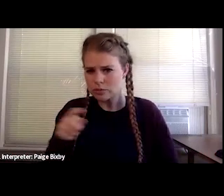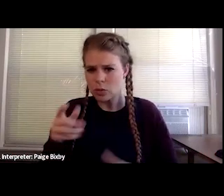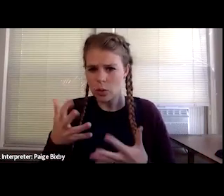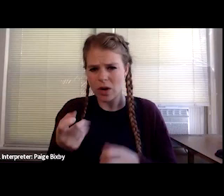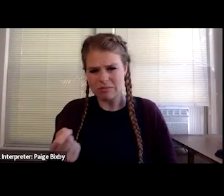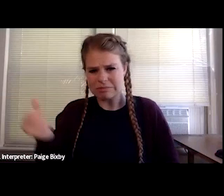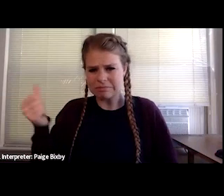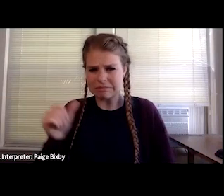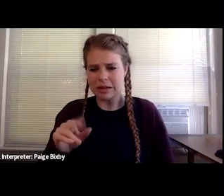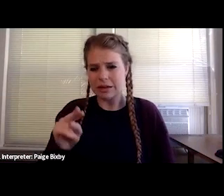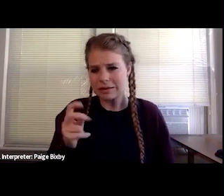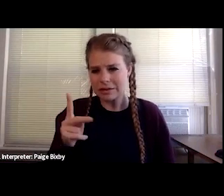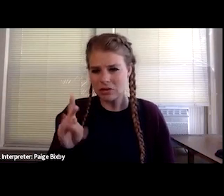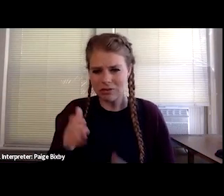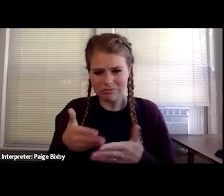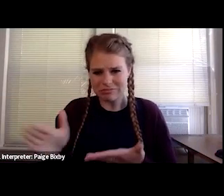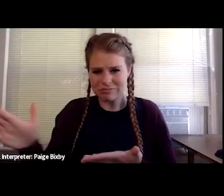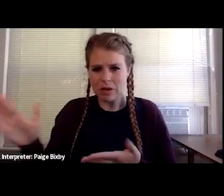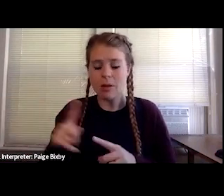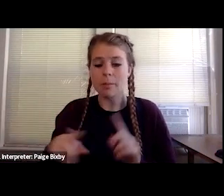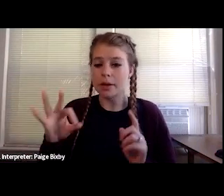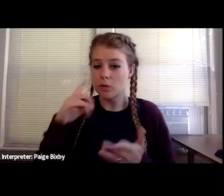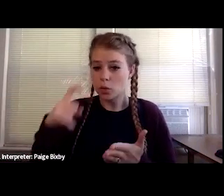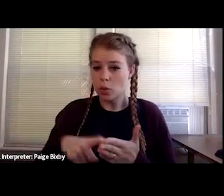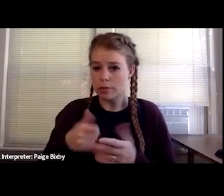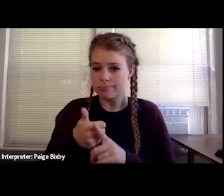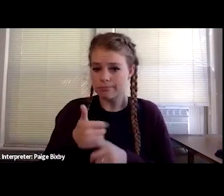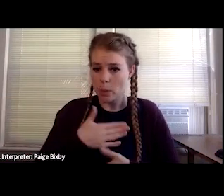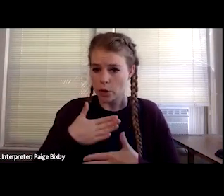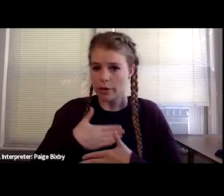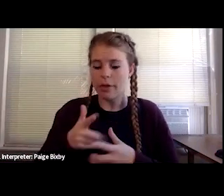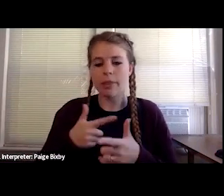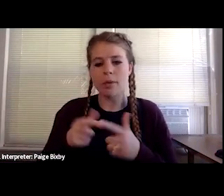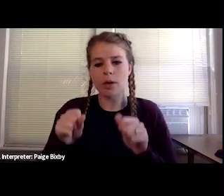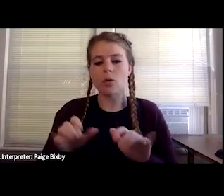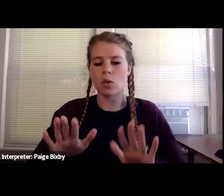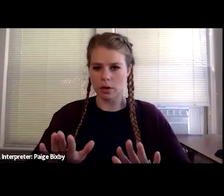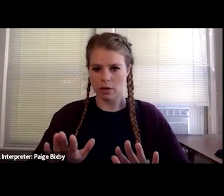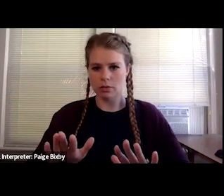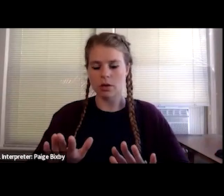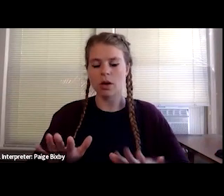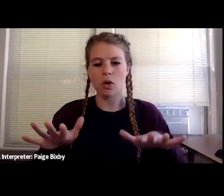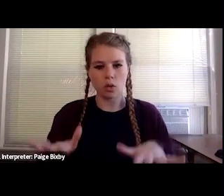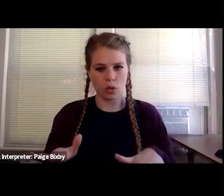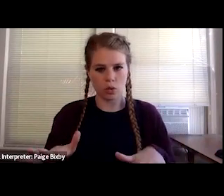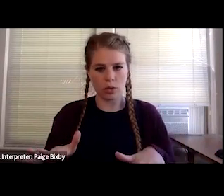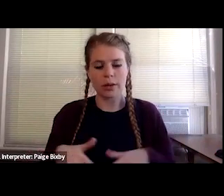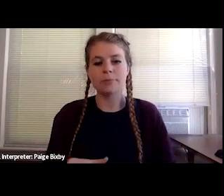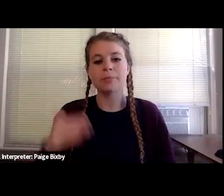But you know, if we see somebody breathing, you know, we can really slow it down just a little bit. Next slide please.